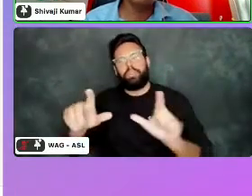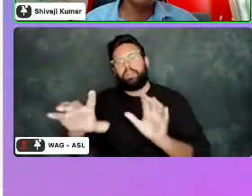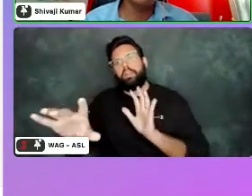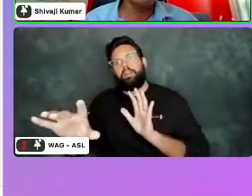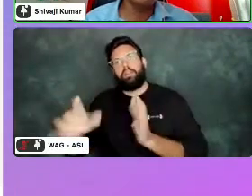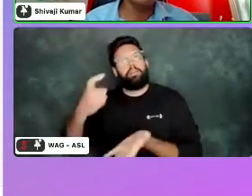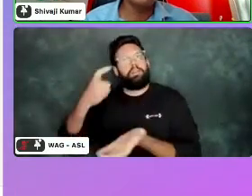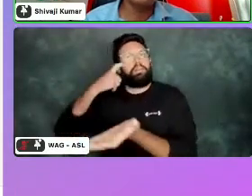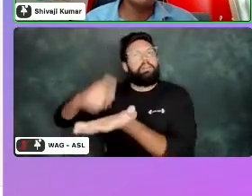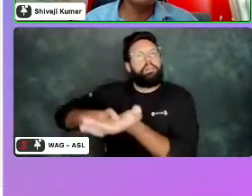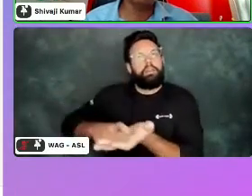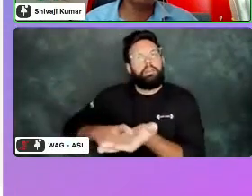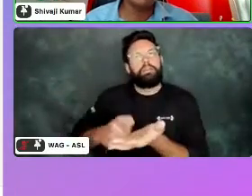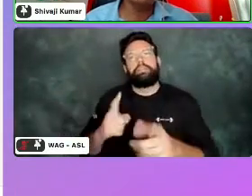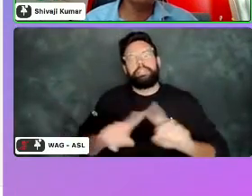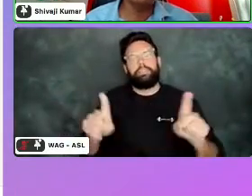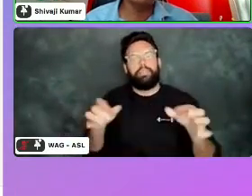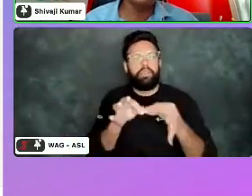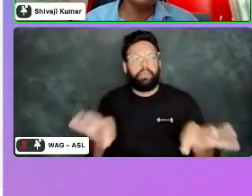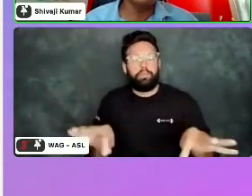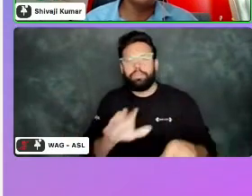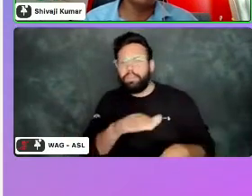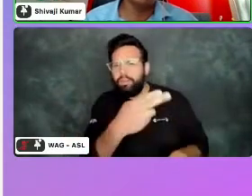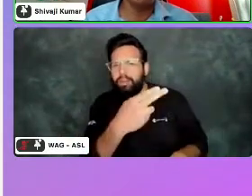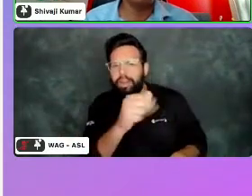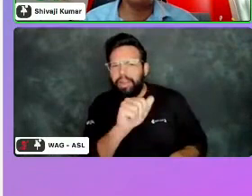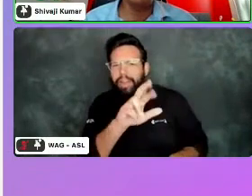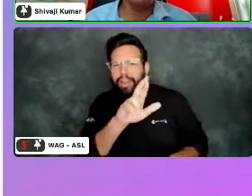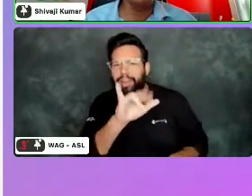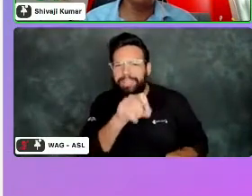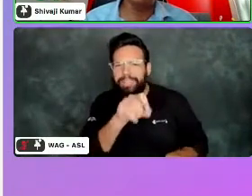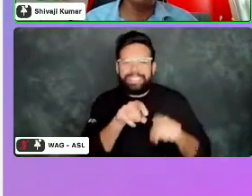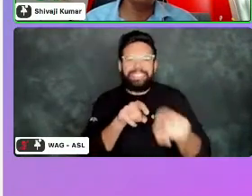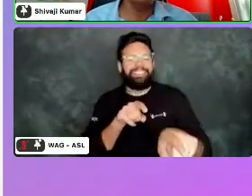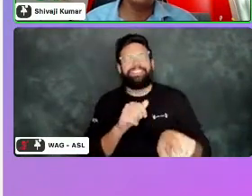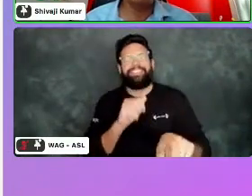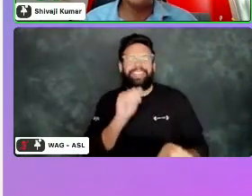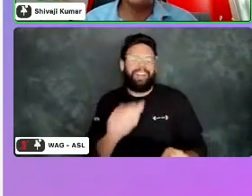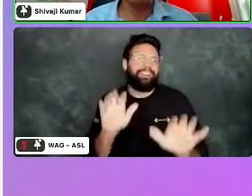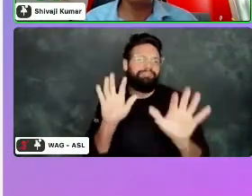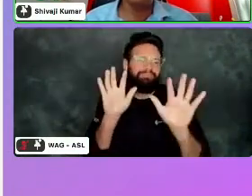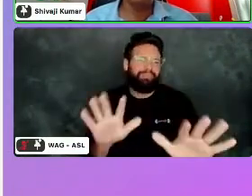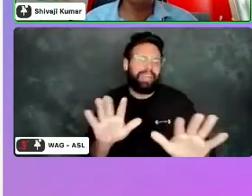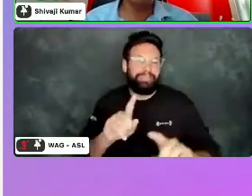So this report does not paint a rosy picture to me. I want you to take it back,